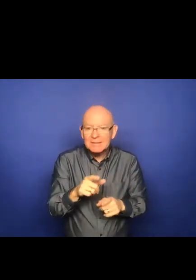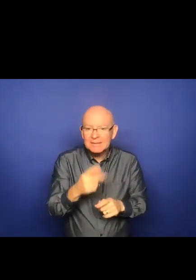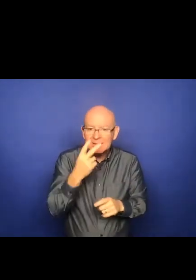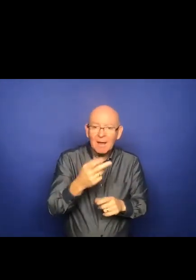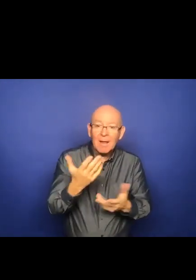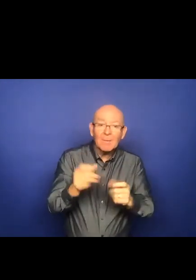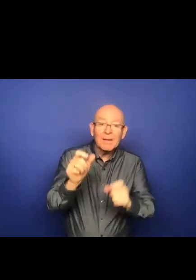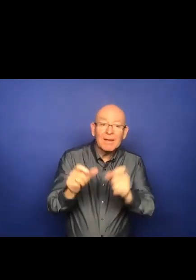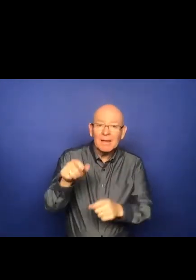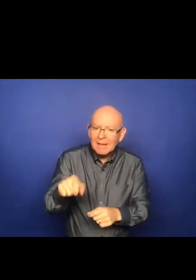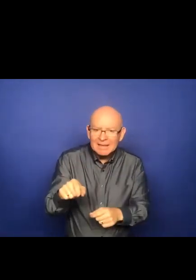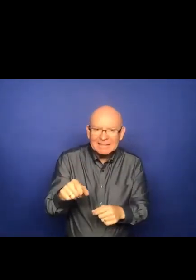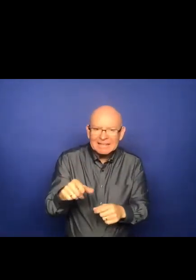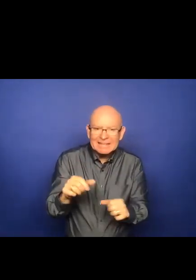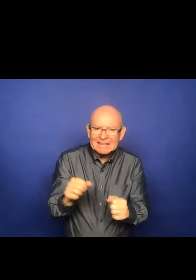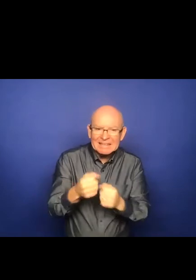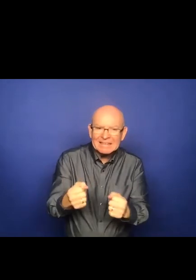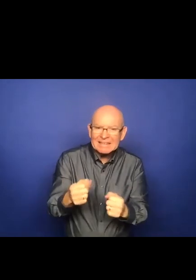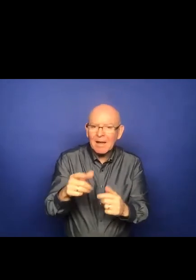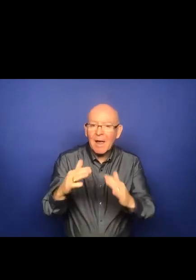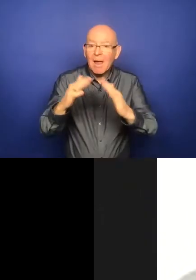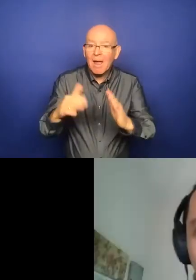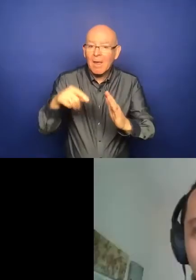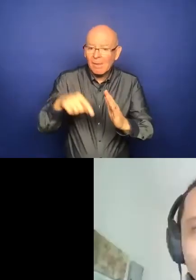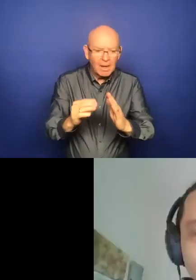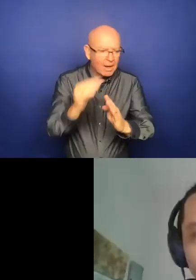and we particularly do not want to affect the quality, the inclusion of